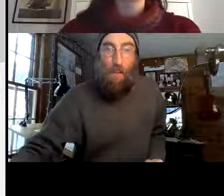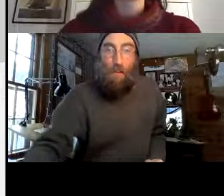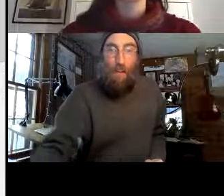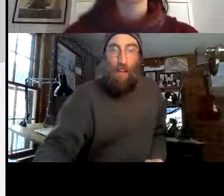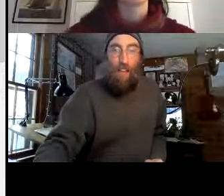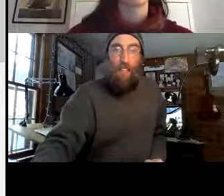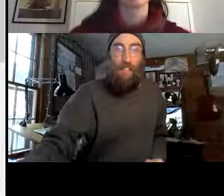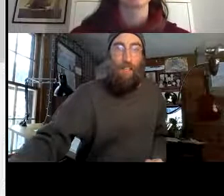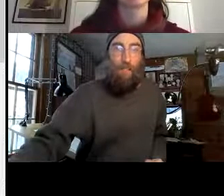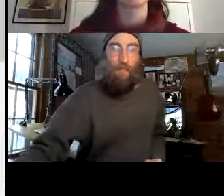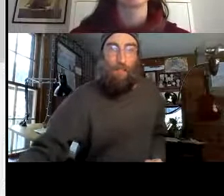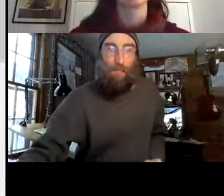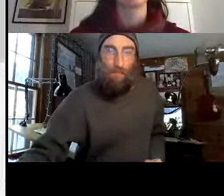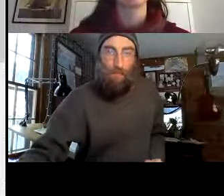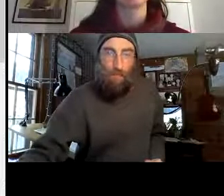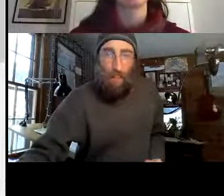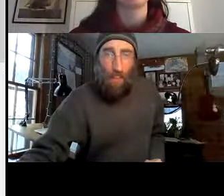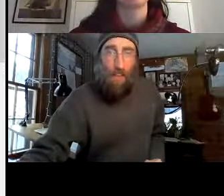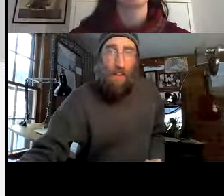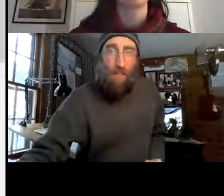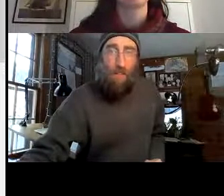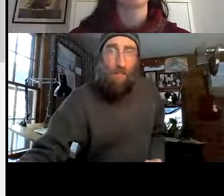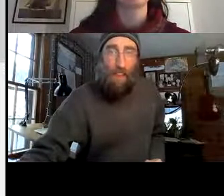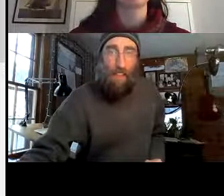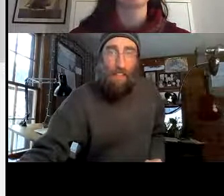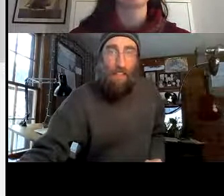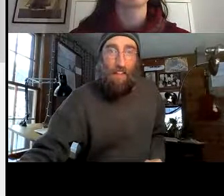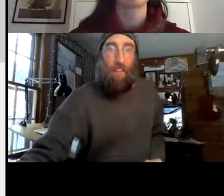So how's he gonna choose? It comes down to two finalists: